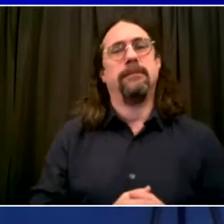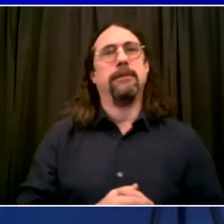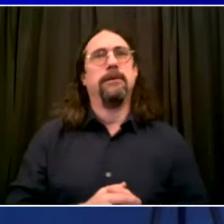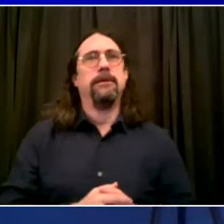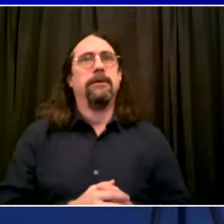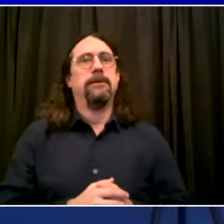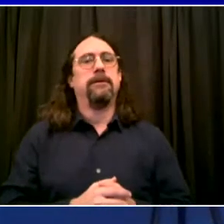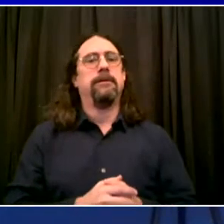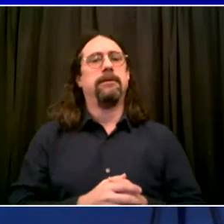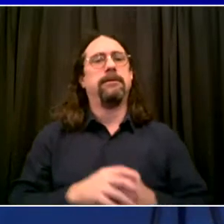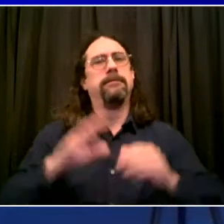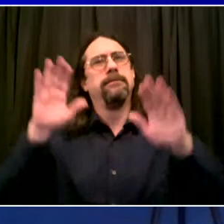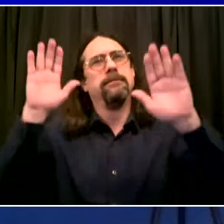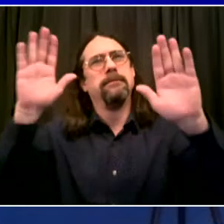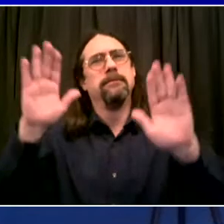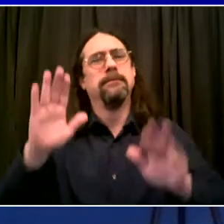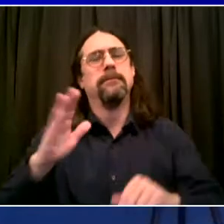KIND OF AFTEREFFECT AT